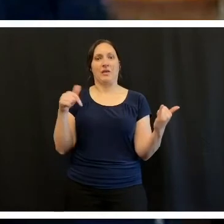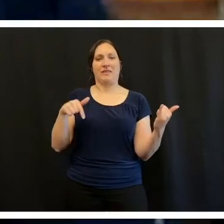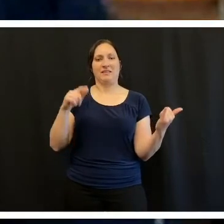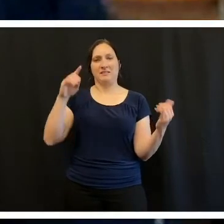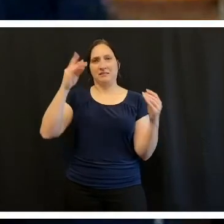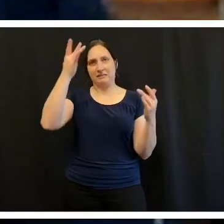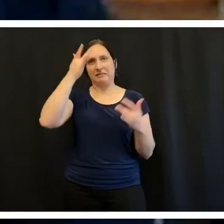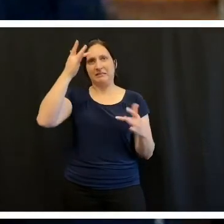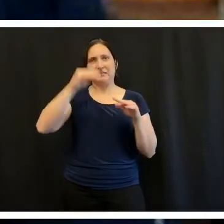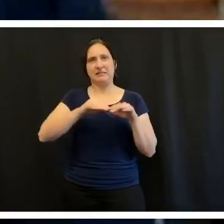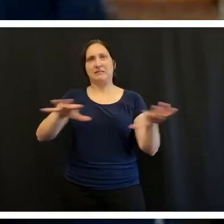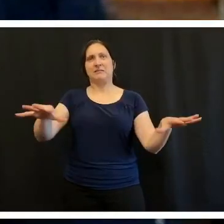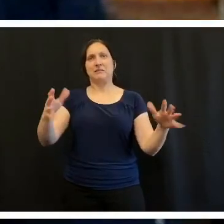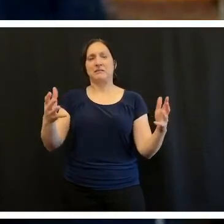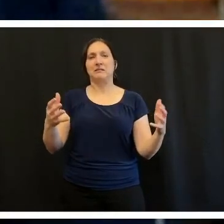to one-to-one following.